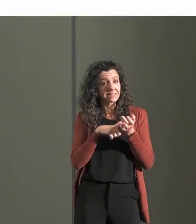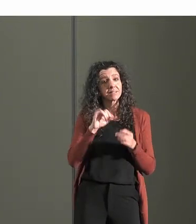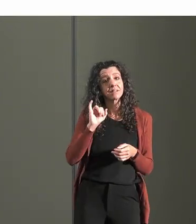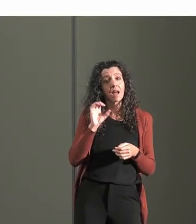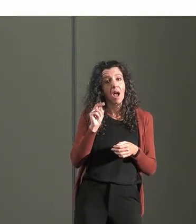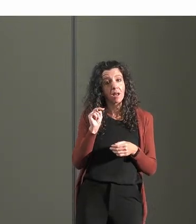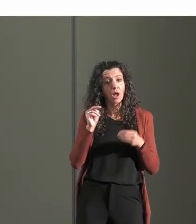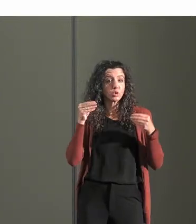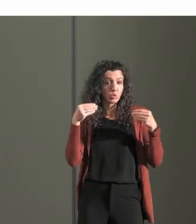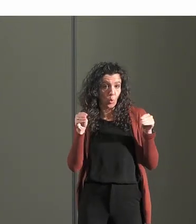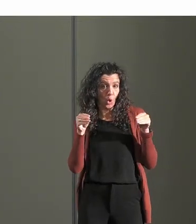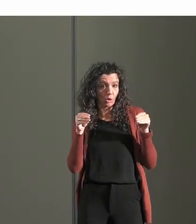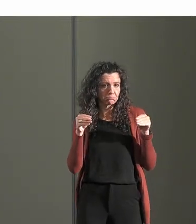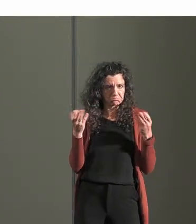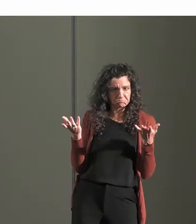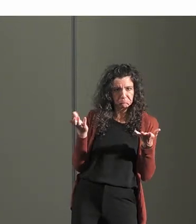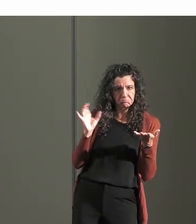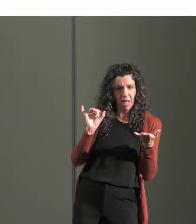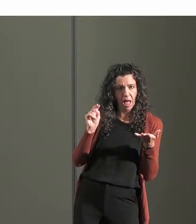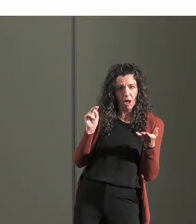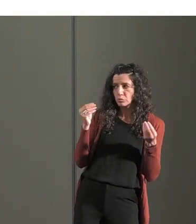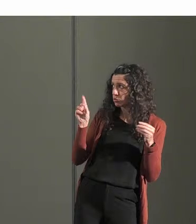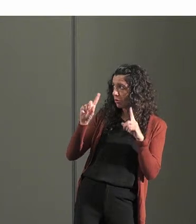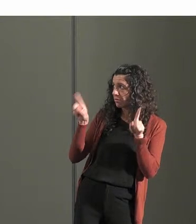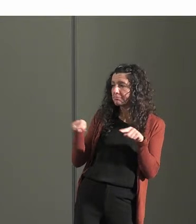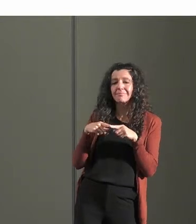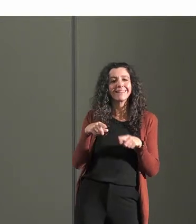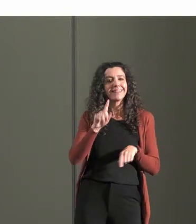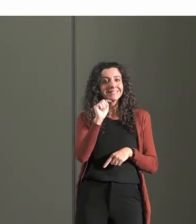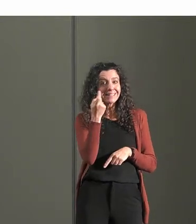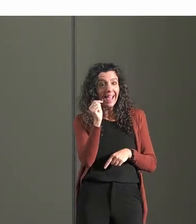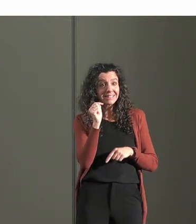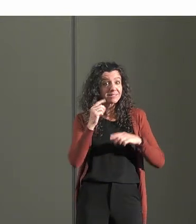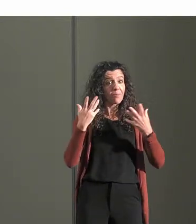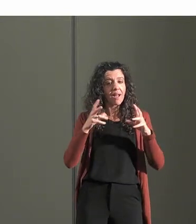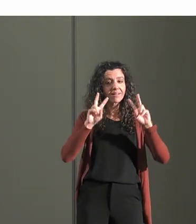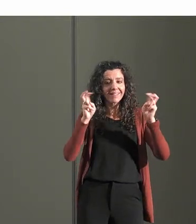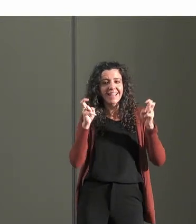verbalization of detected icon store. There is a store icon.